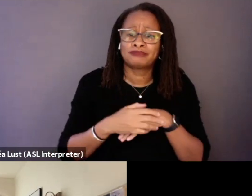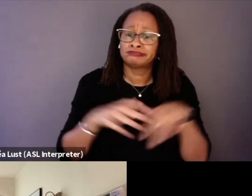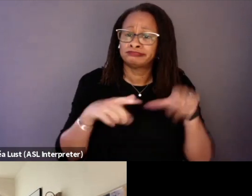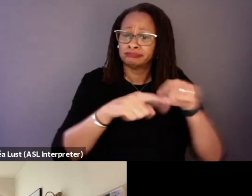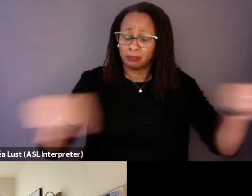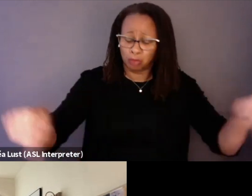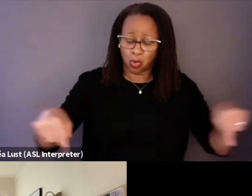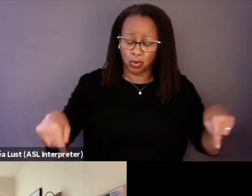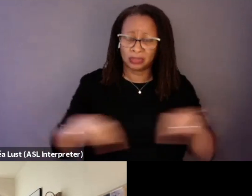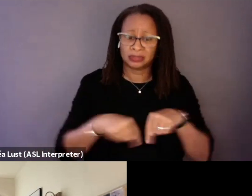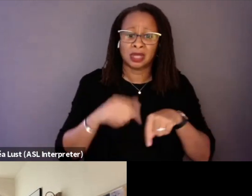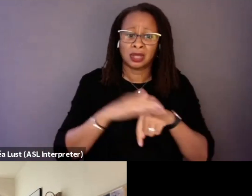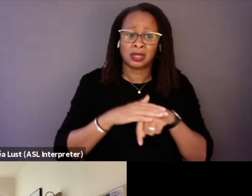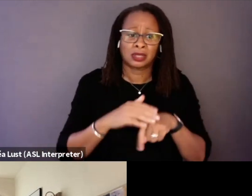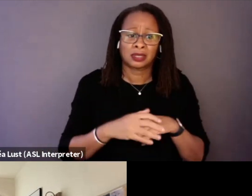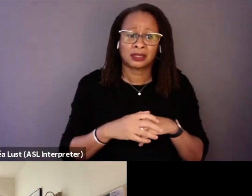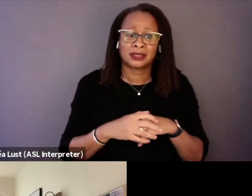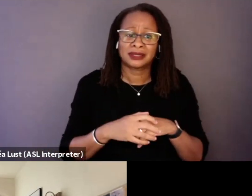on which he was tap dancing.